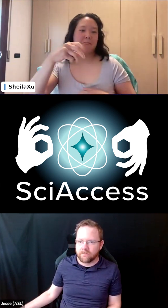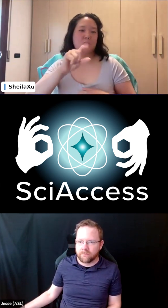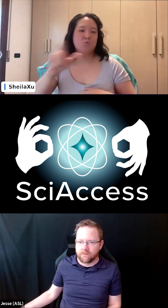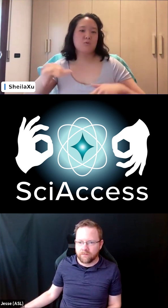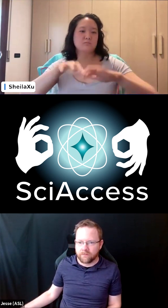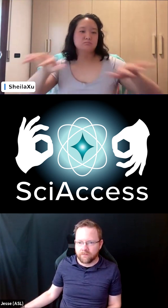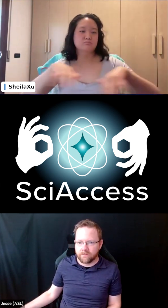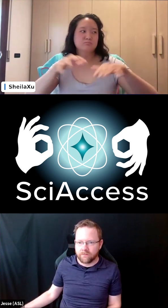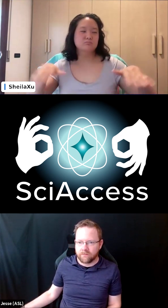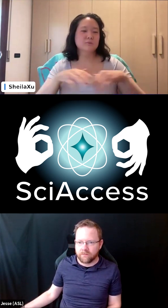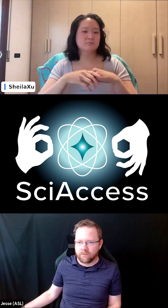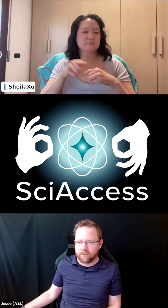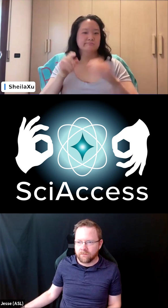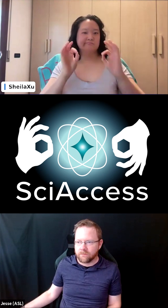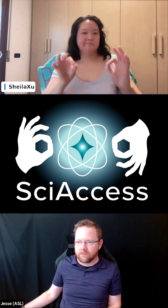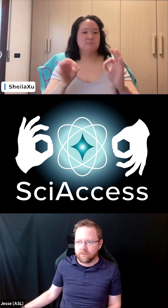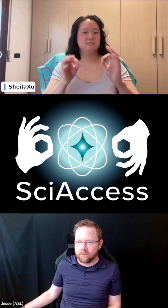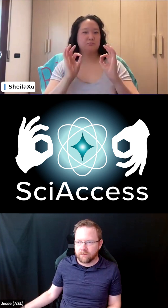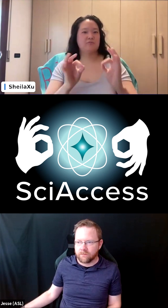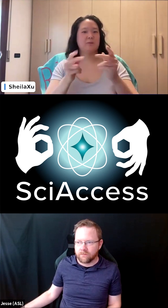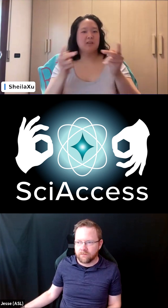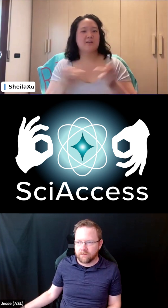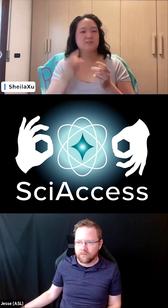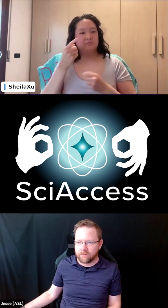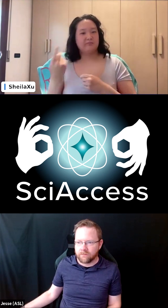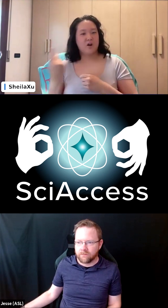the perfect place for us to go and test out and run our